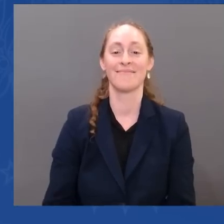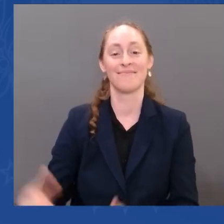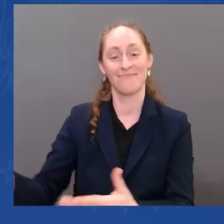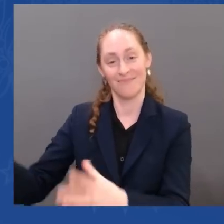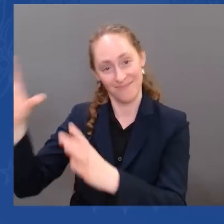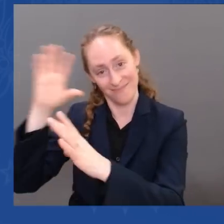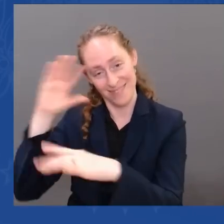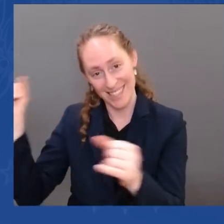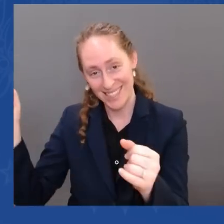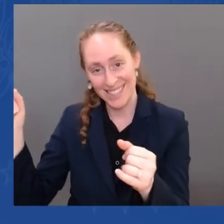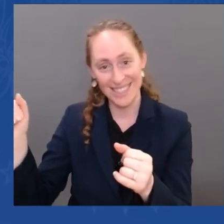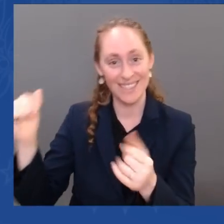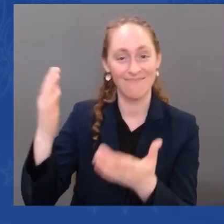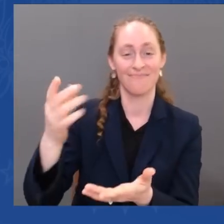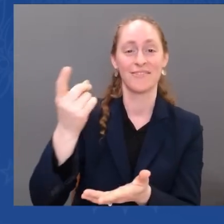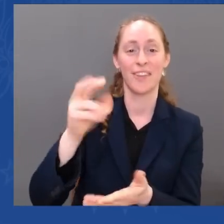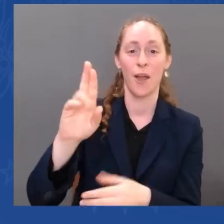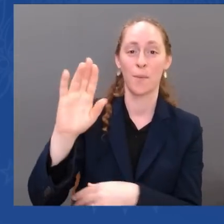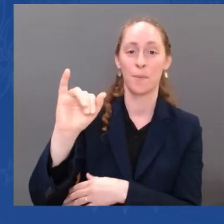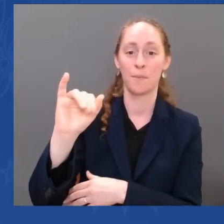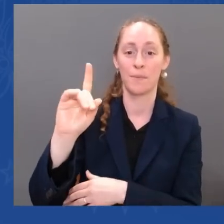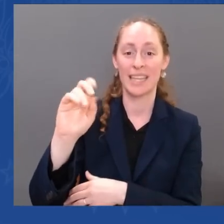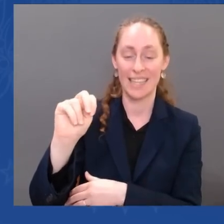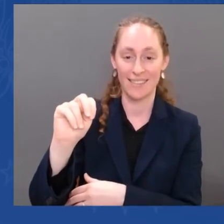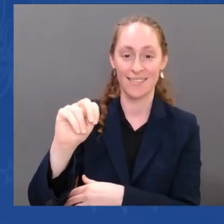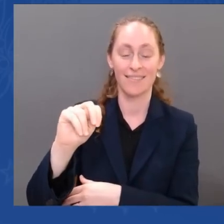Mr. Prime Minister and Mrs. Mitsotaki.